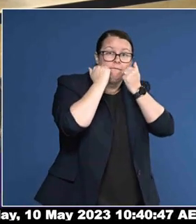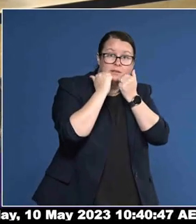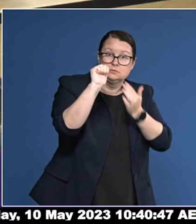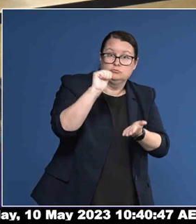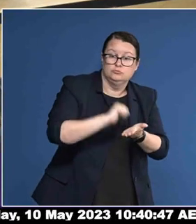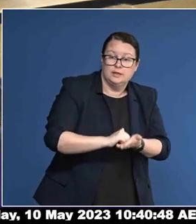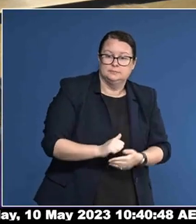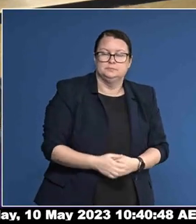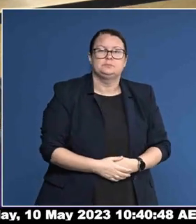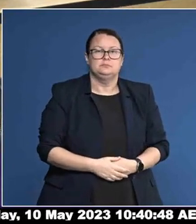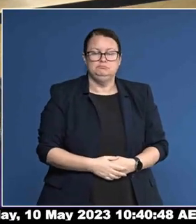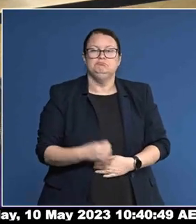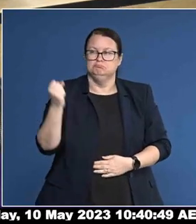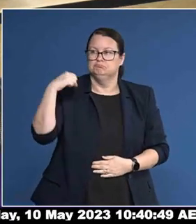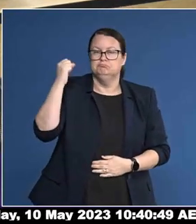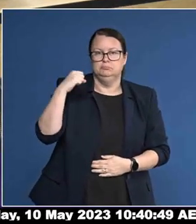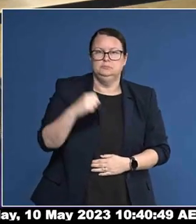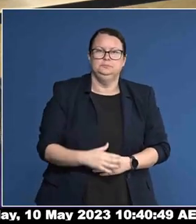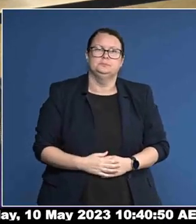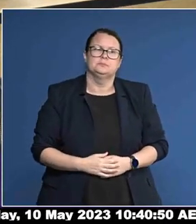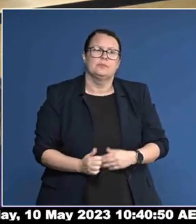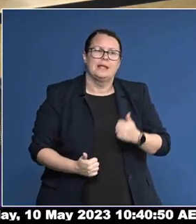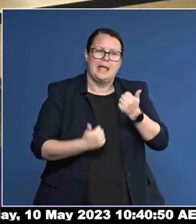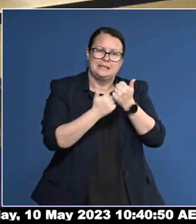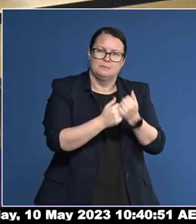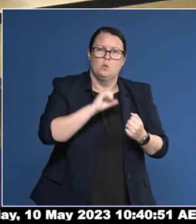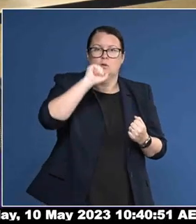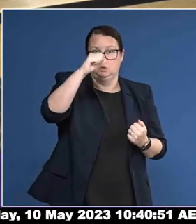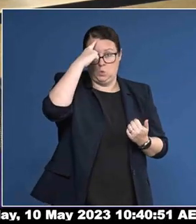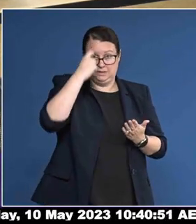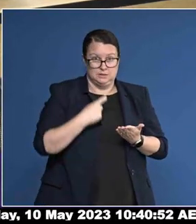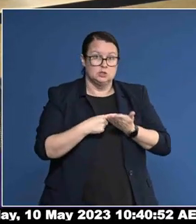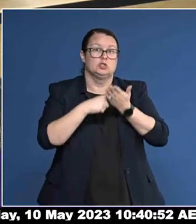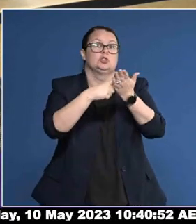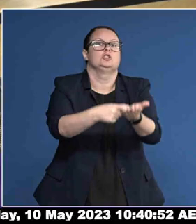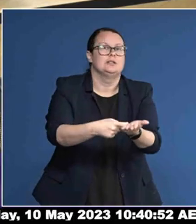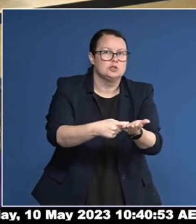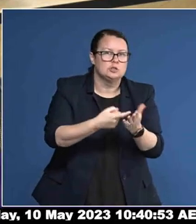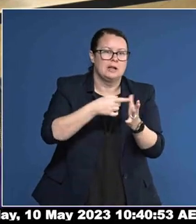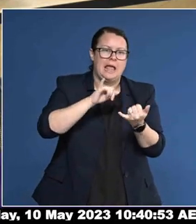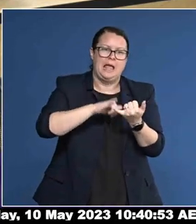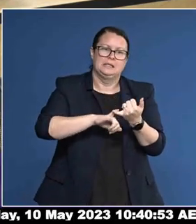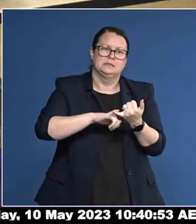Correct. MS MAHONY: And to support the position that you're putting forward as reflecting your views and beliefs?